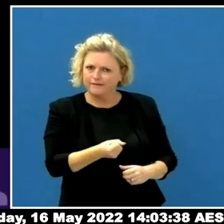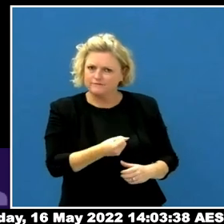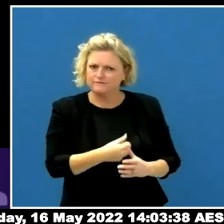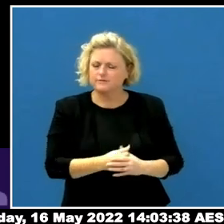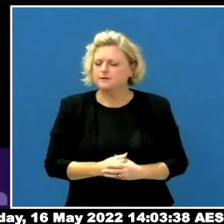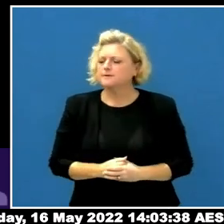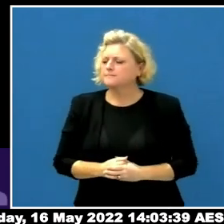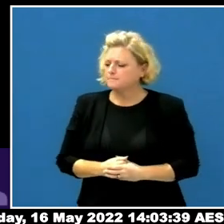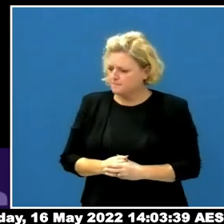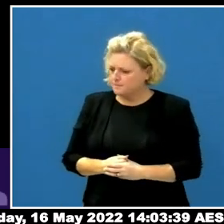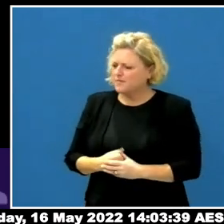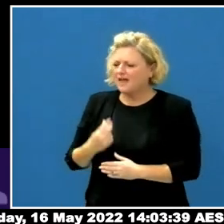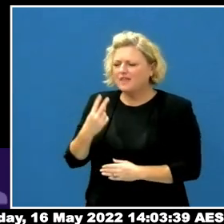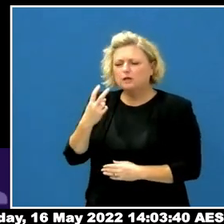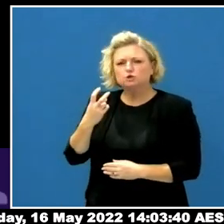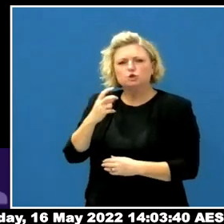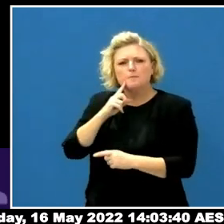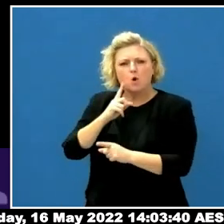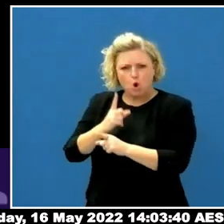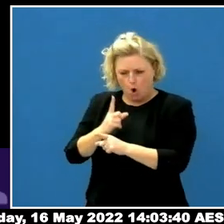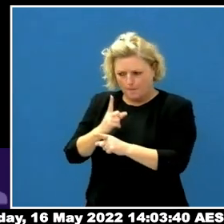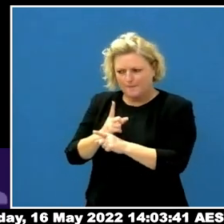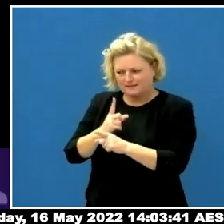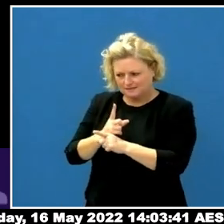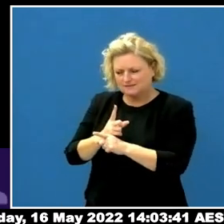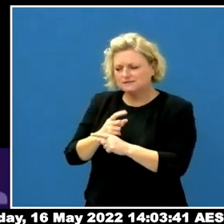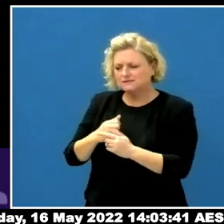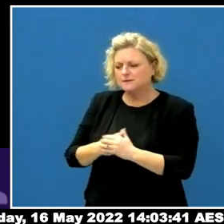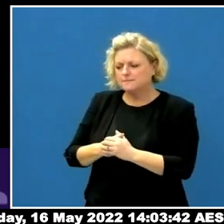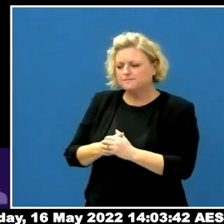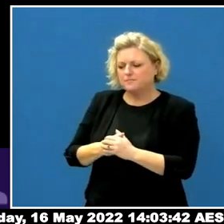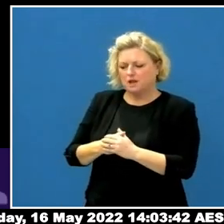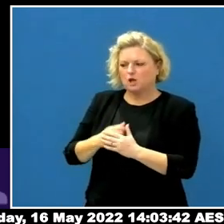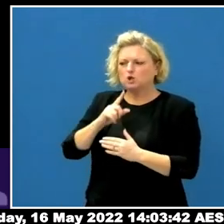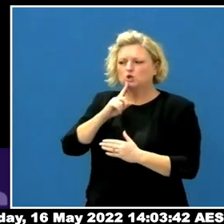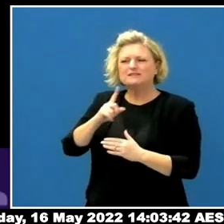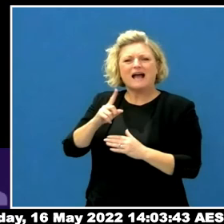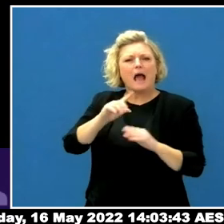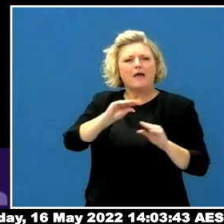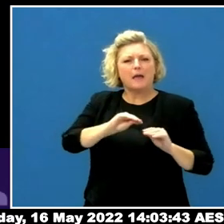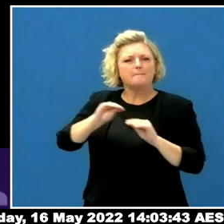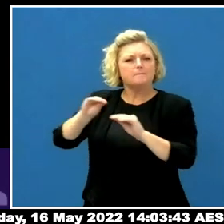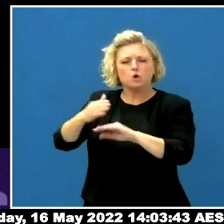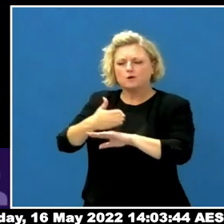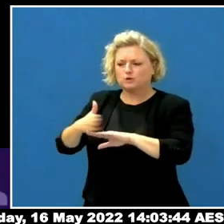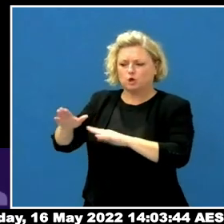about, "Firstly the new site location is very close to a methadone clinic and there is constantly used needles in the car park."